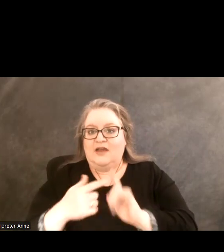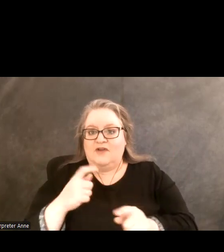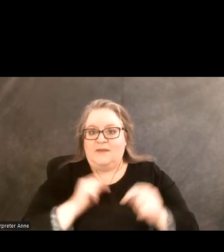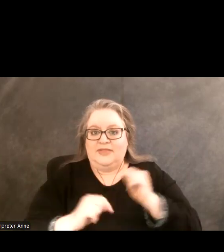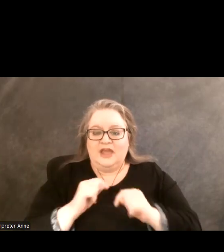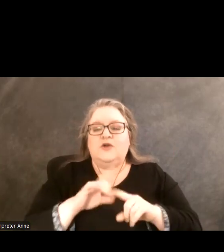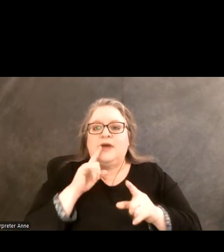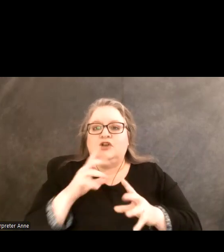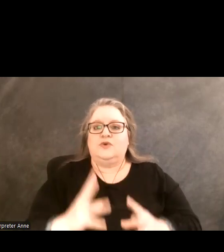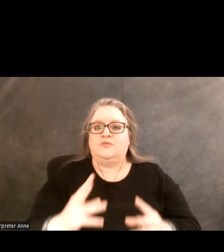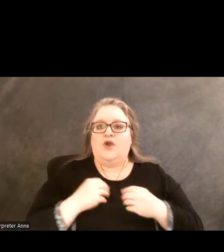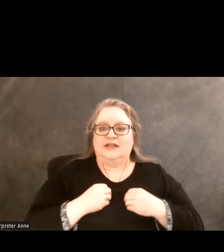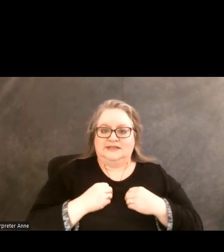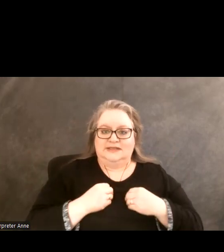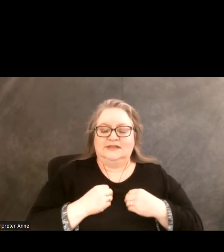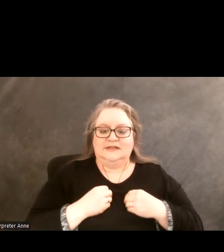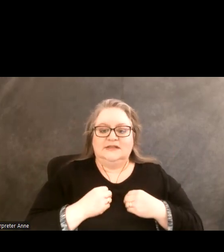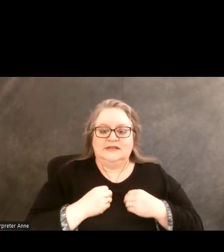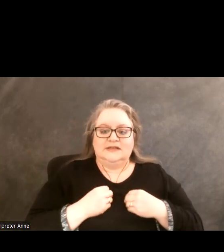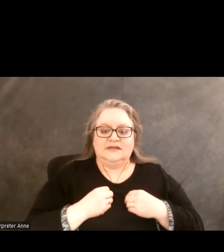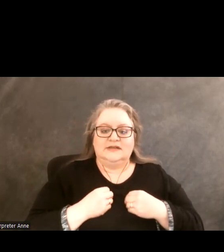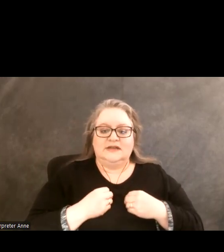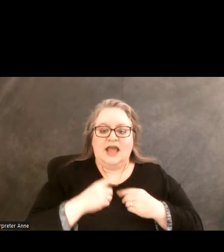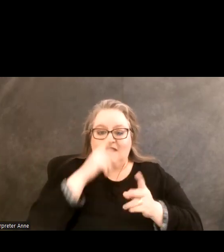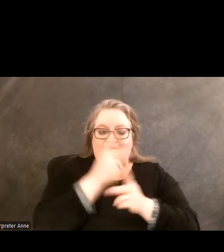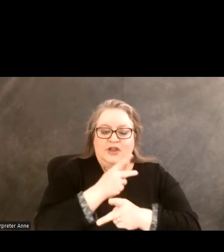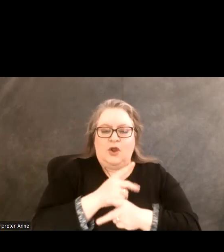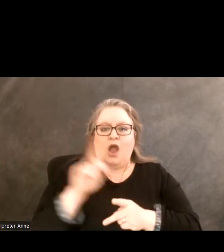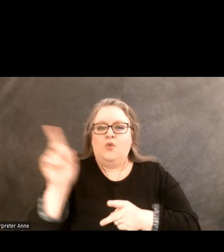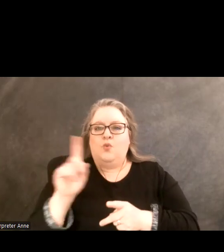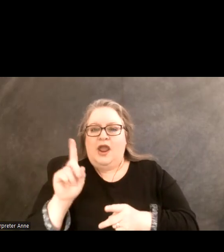embrace it, to figure out where we can fit it in, and to